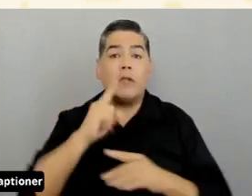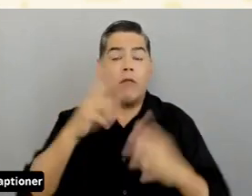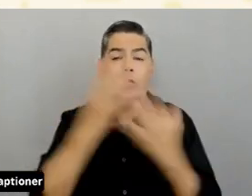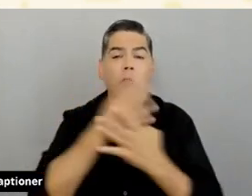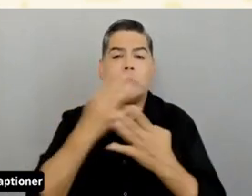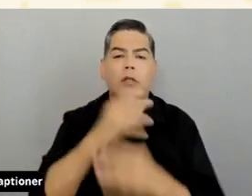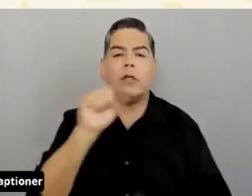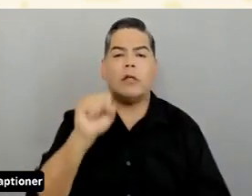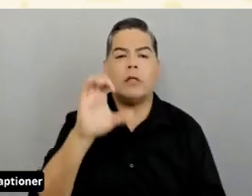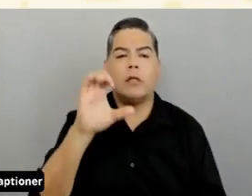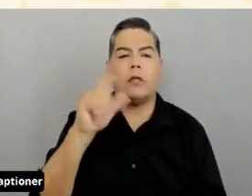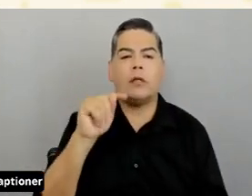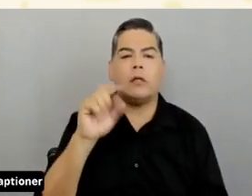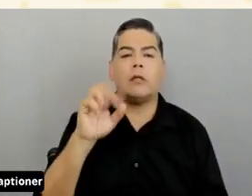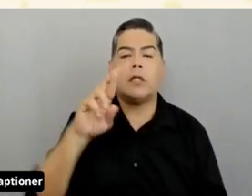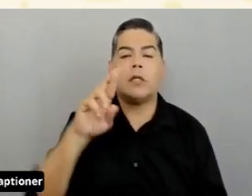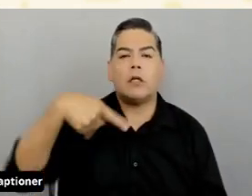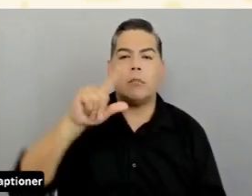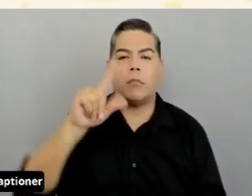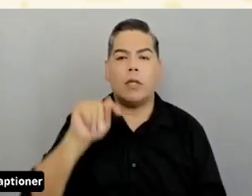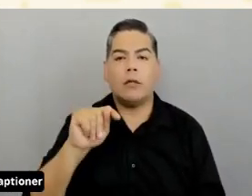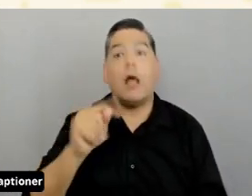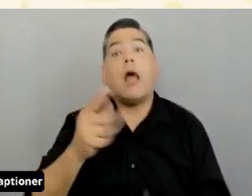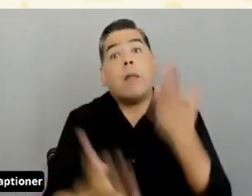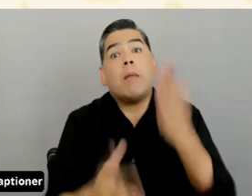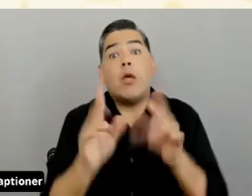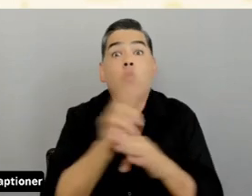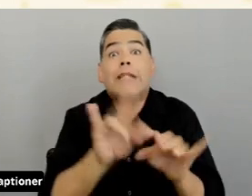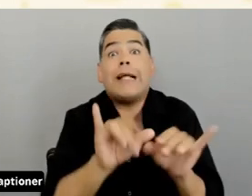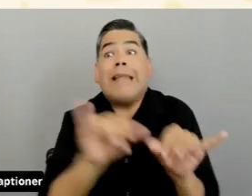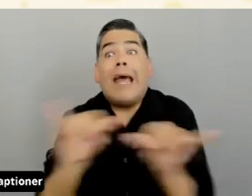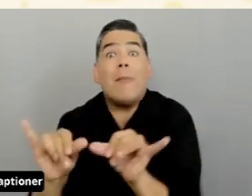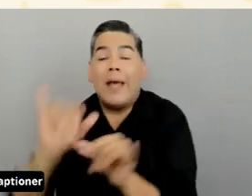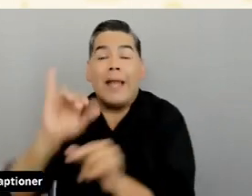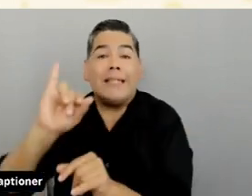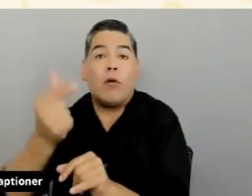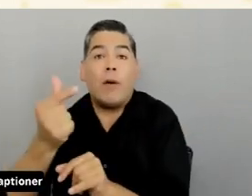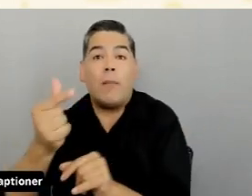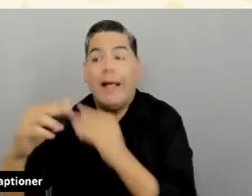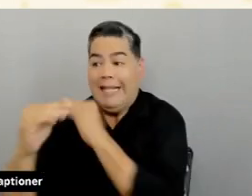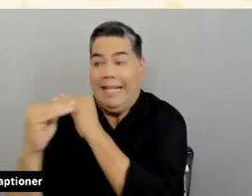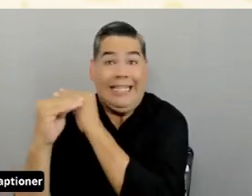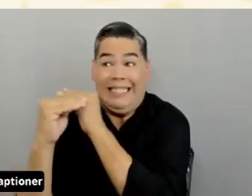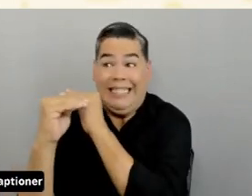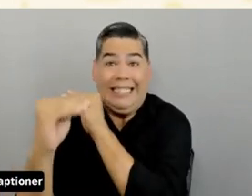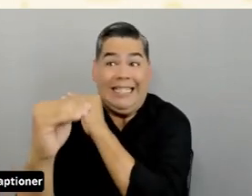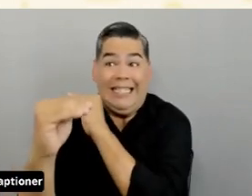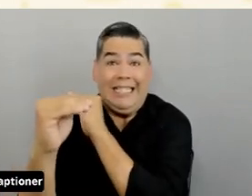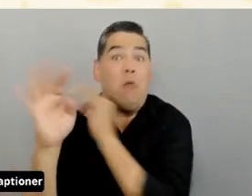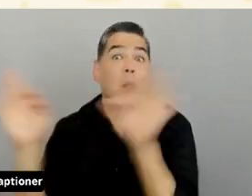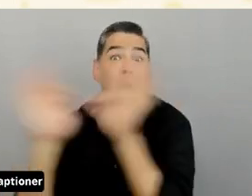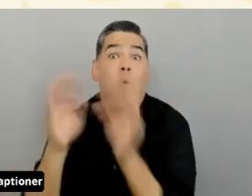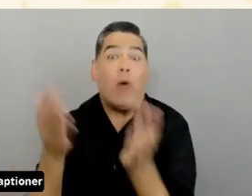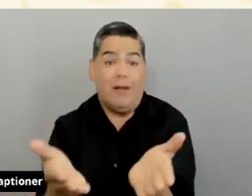but I can use the same component in the Instagram, the consistency will be the key here, OK? Perfect.